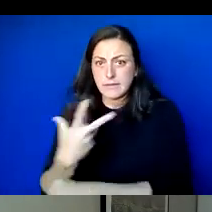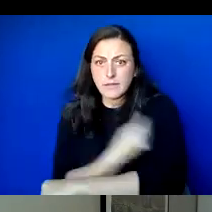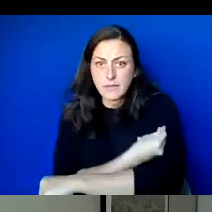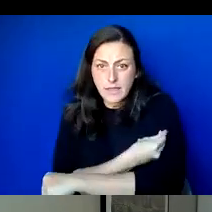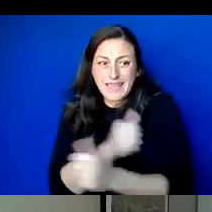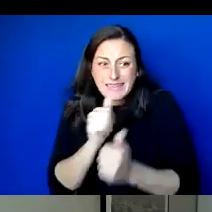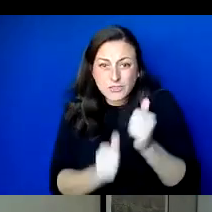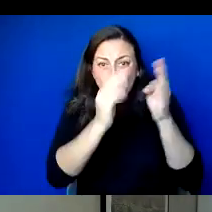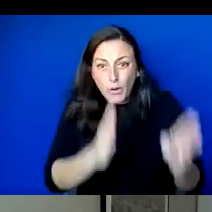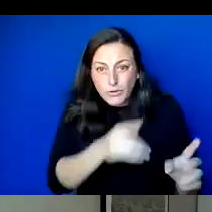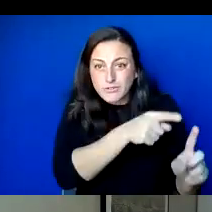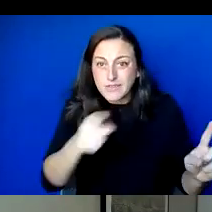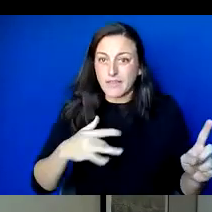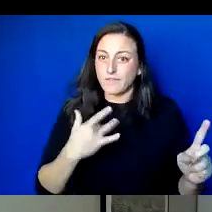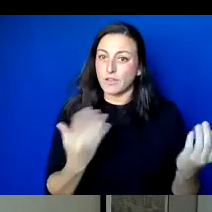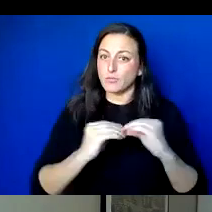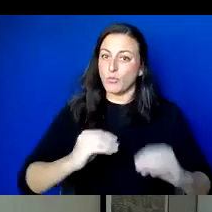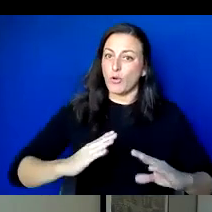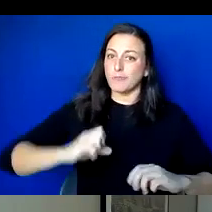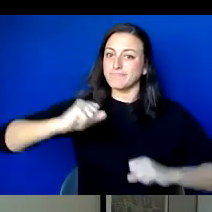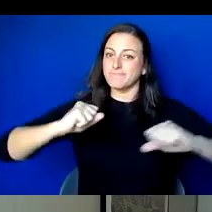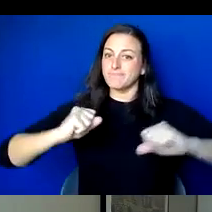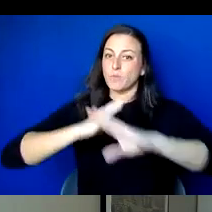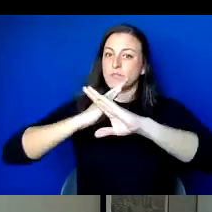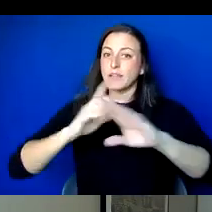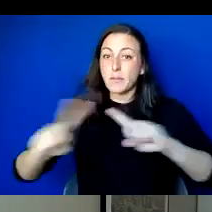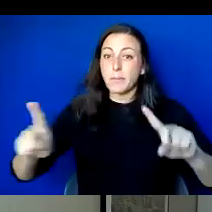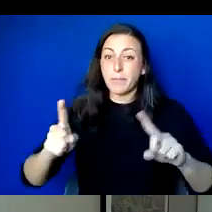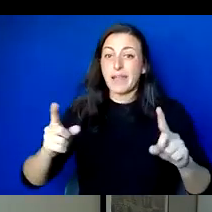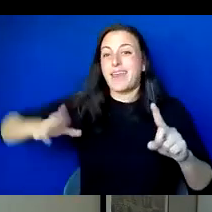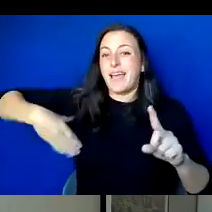going to be at a place where we have population level protection - so community level protection,